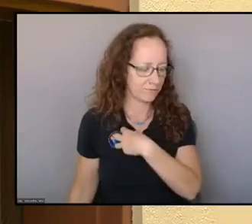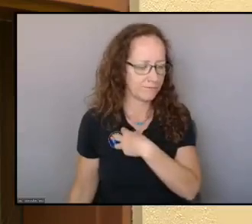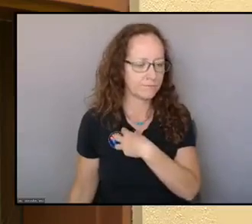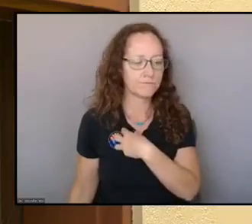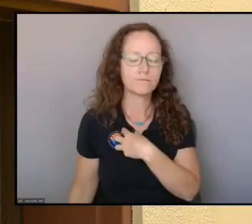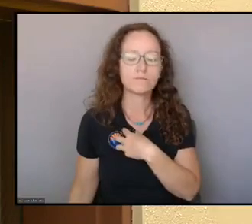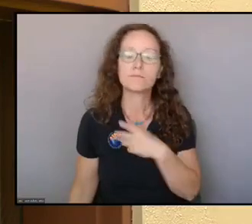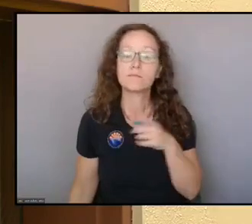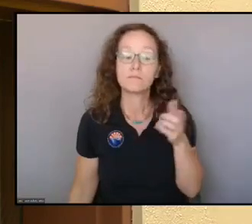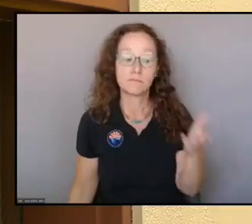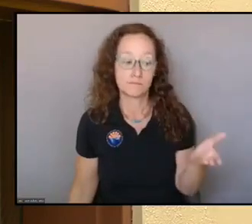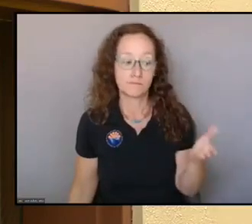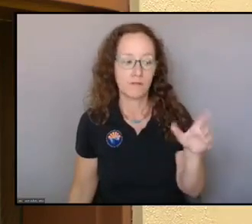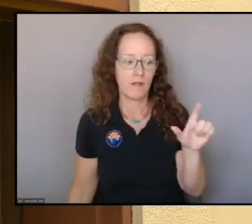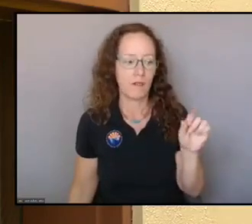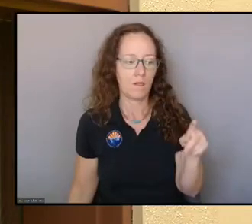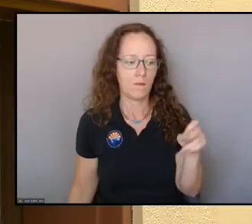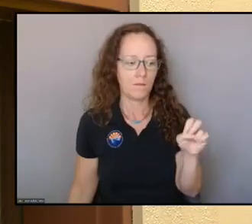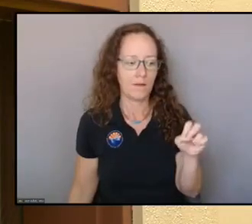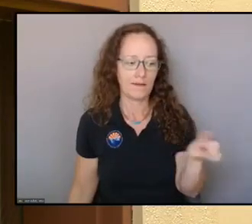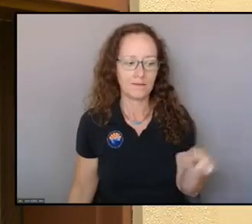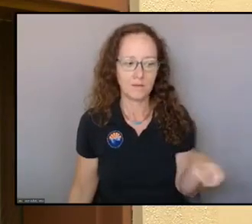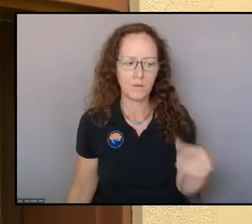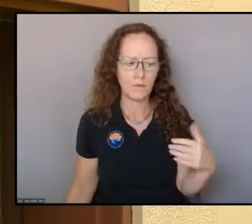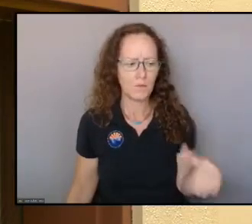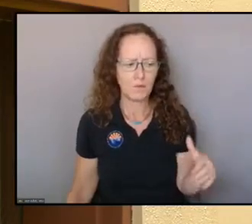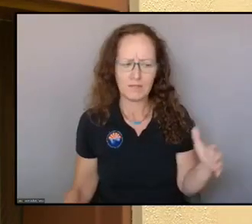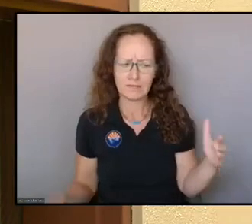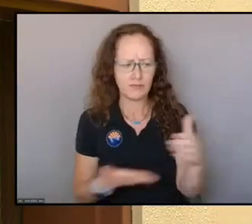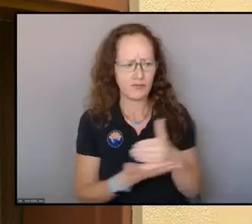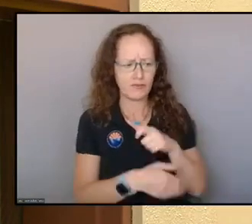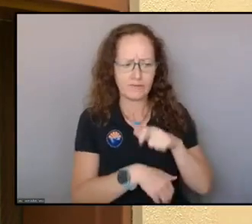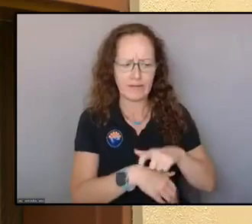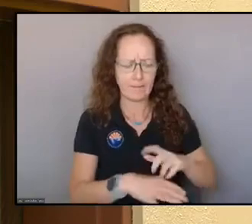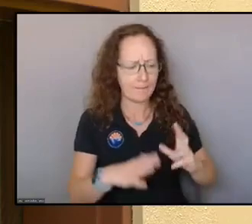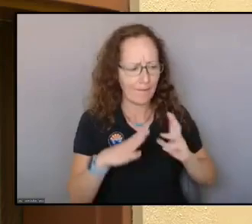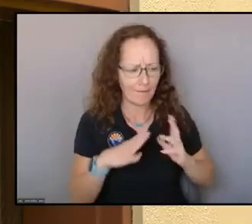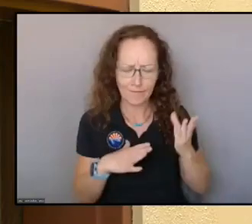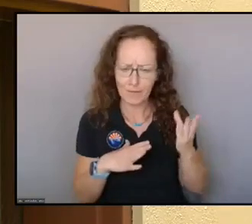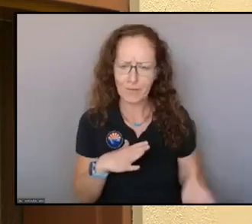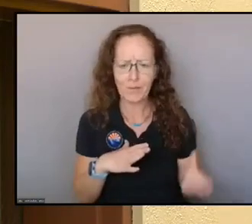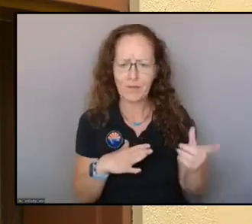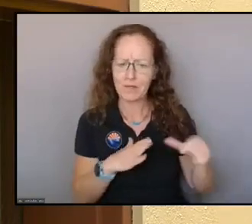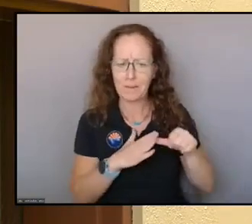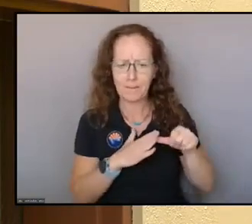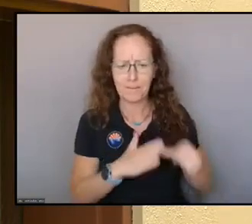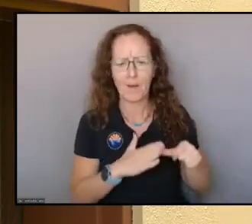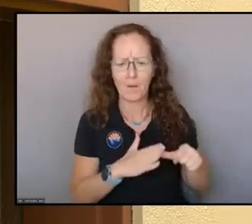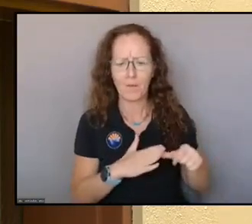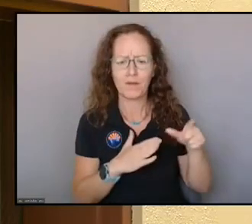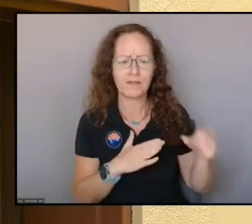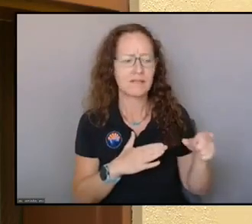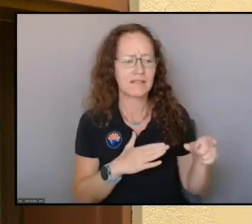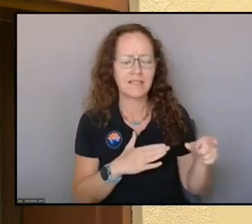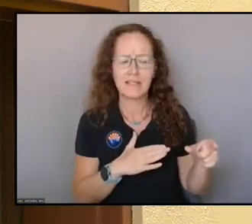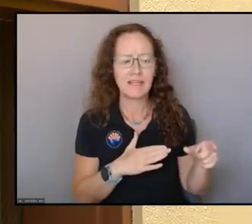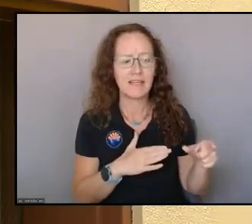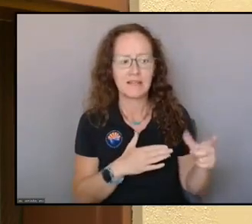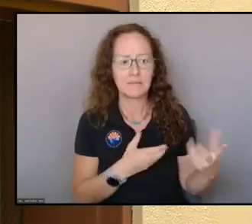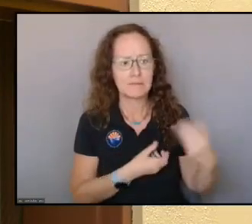AND SHERIFF LOPEZ IS ANOTHER PERSON WHO REALLY DESERVES SOME TIME OFF. IT IS IMPRESSIVE, HE'S BEEN HEAVILY ENGAGED SINCE THESE FIRES BEGAN. WE WERE HERE